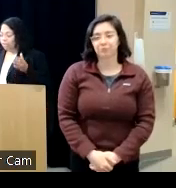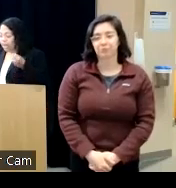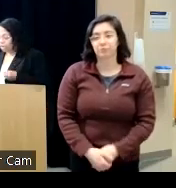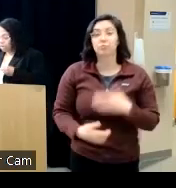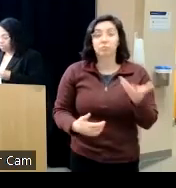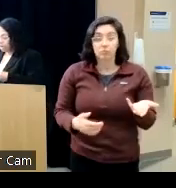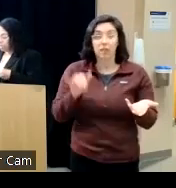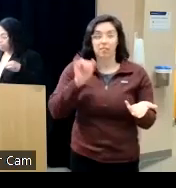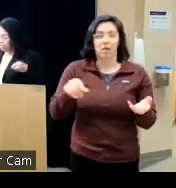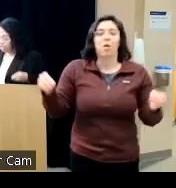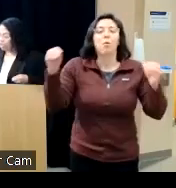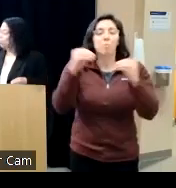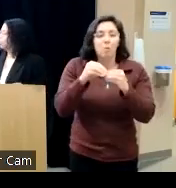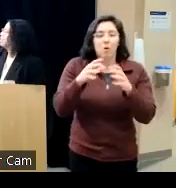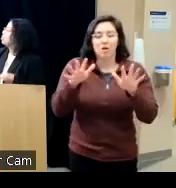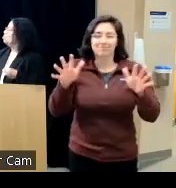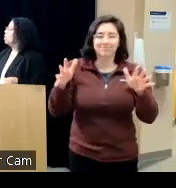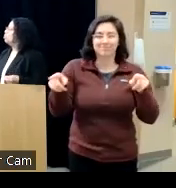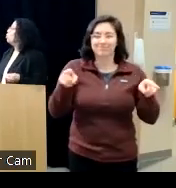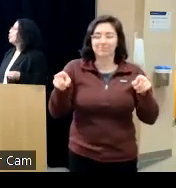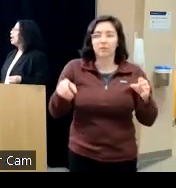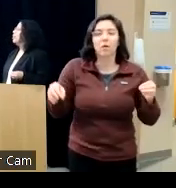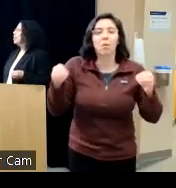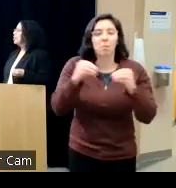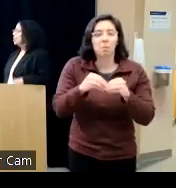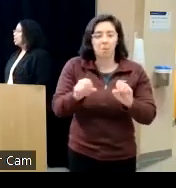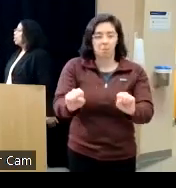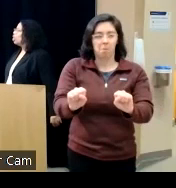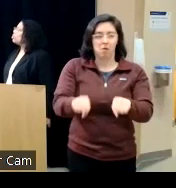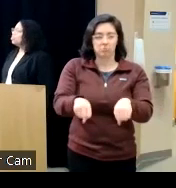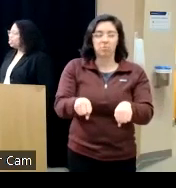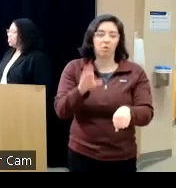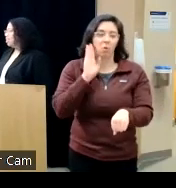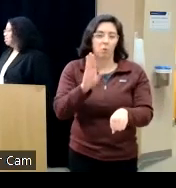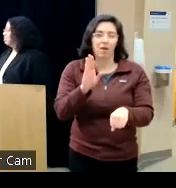so that puts them in a position where it's much more likely that they're going to recidivate